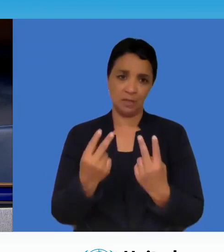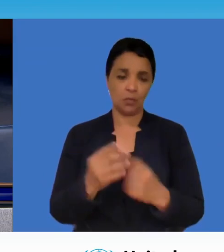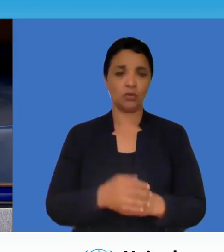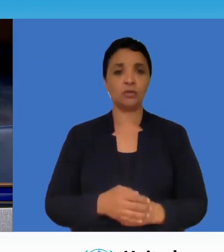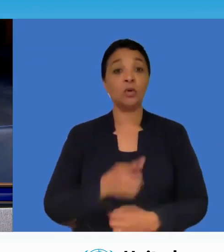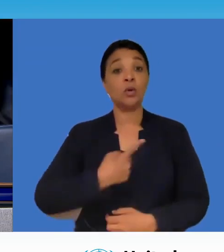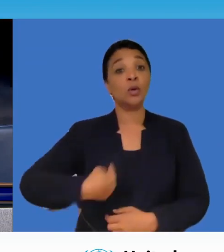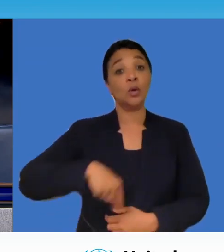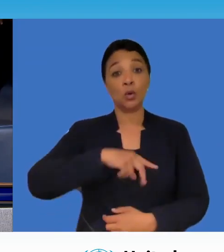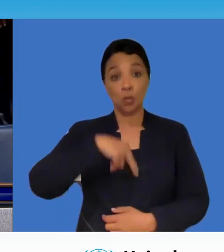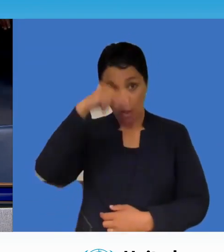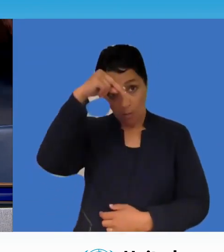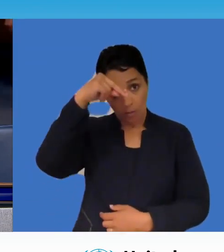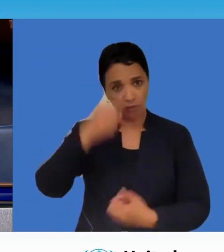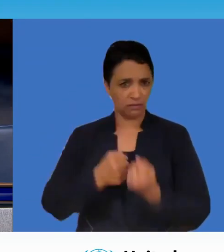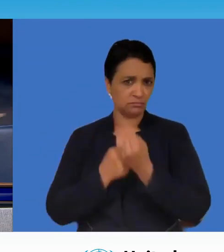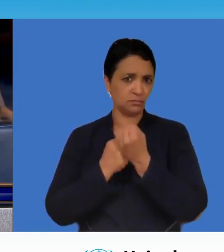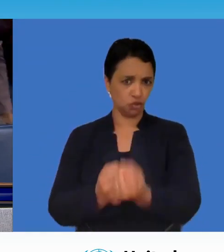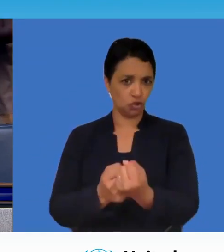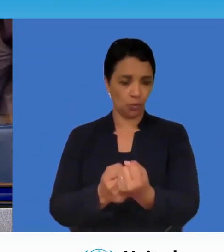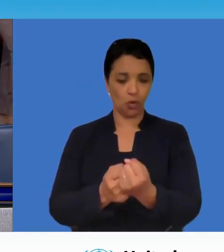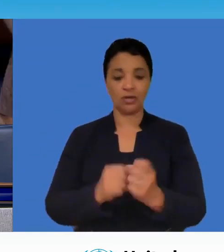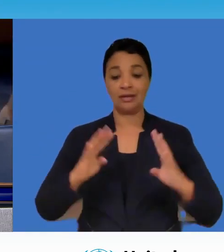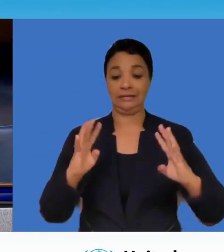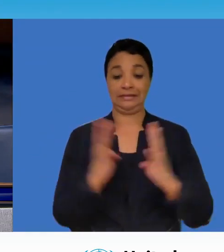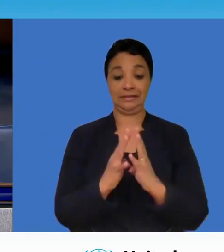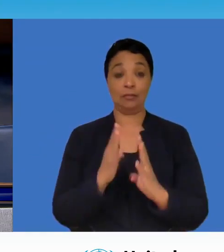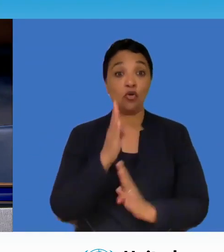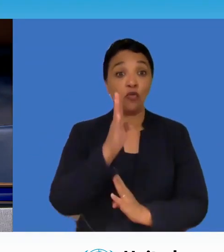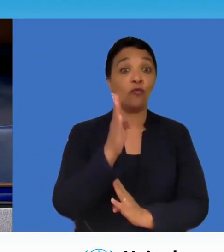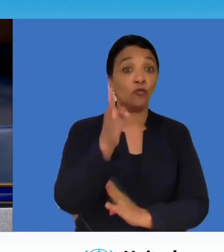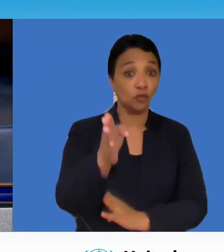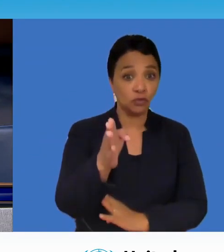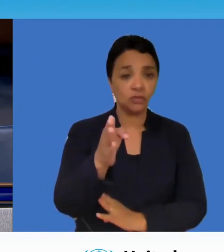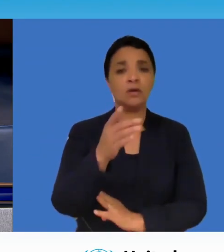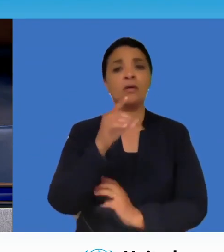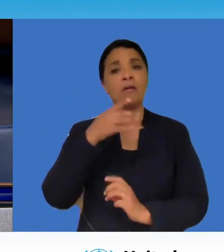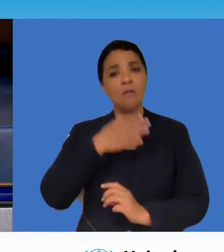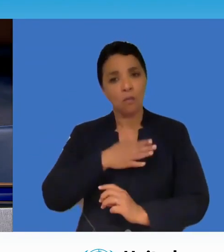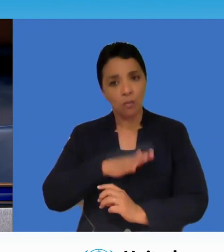summit of the future in its aim to accelerate efforts to meet our existing International